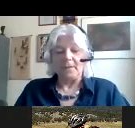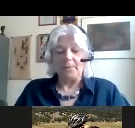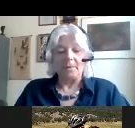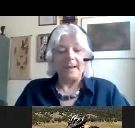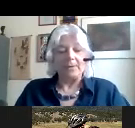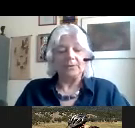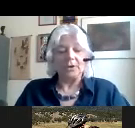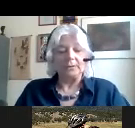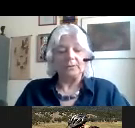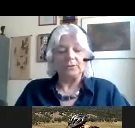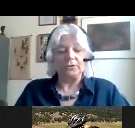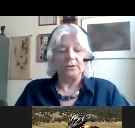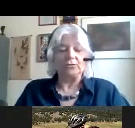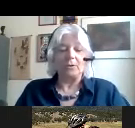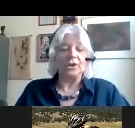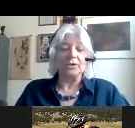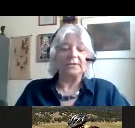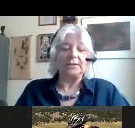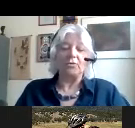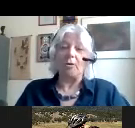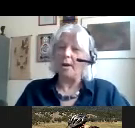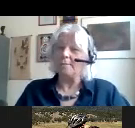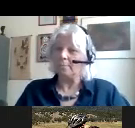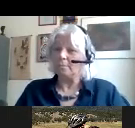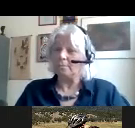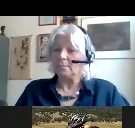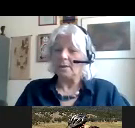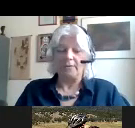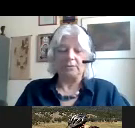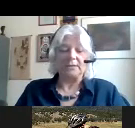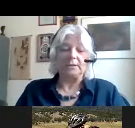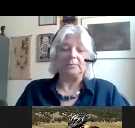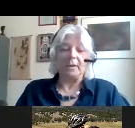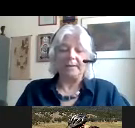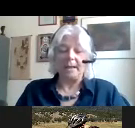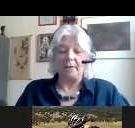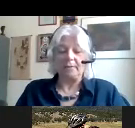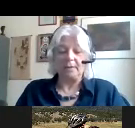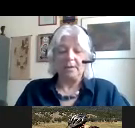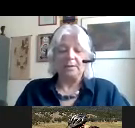The people in power chose to treat drug use as a crime versus public health.